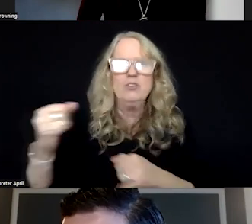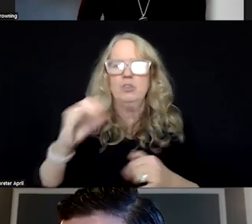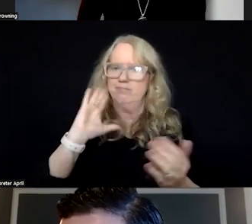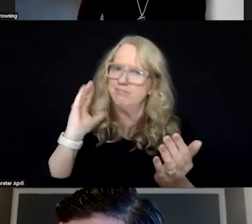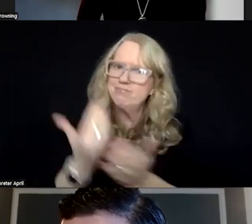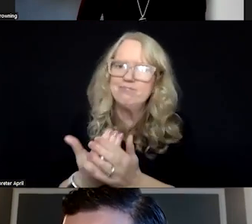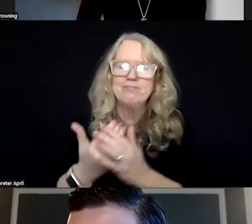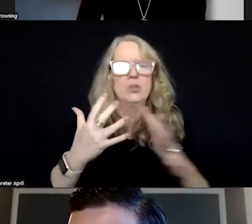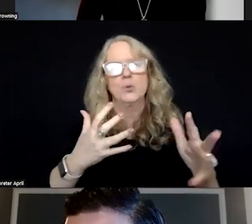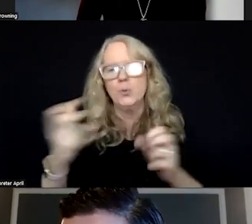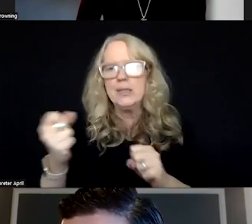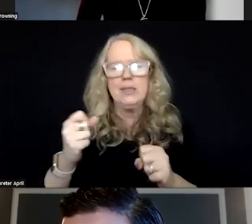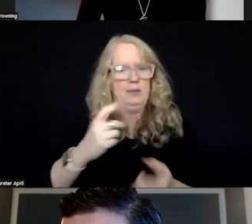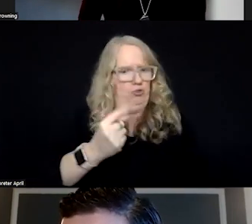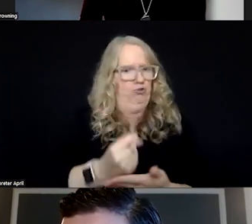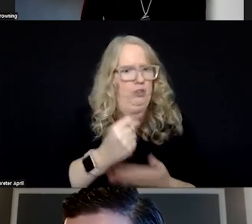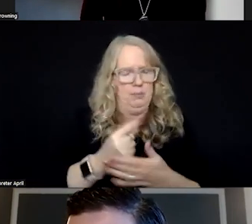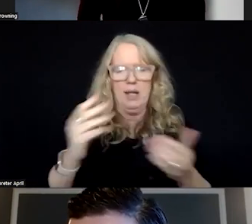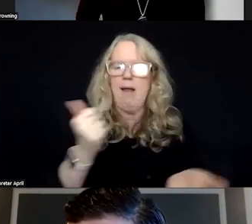GET TREATMENT QUICKLY. STABILIZE THE INDIVIDUAL,